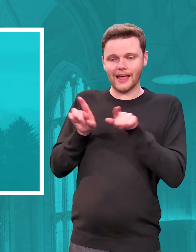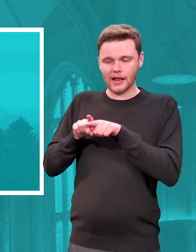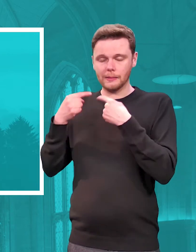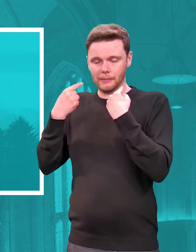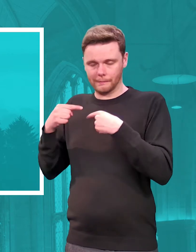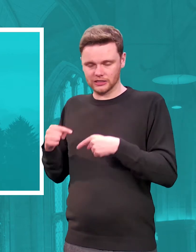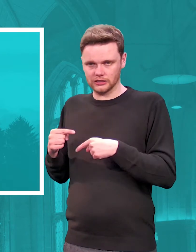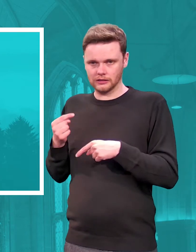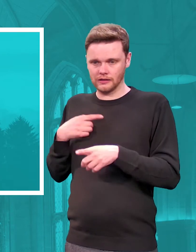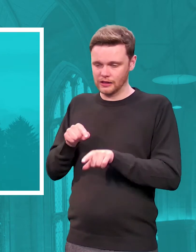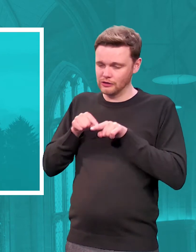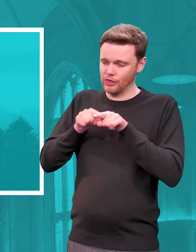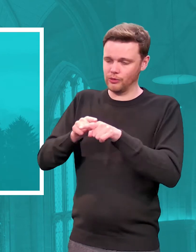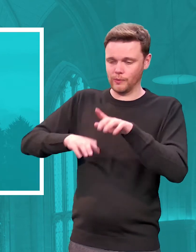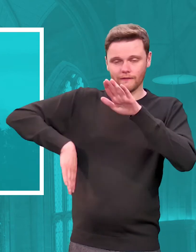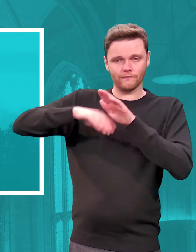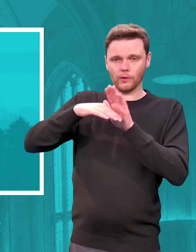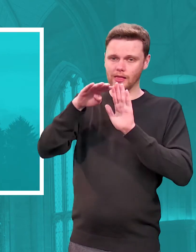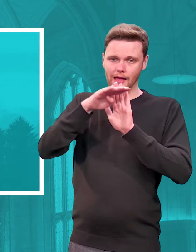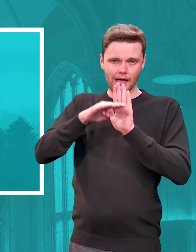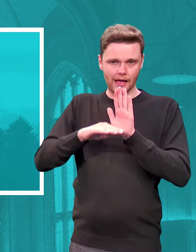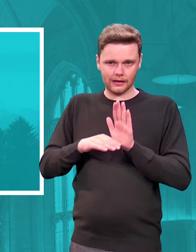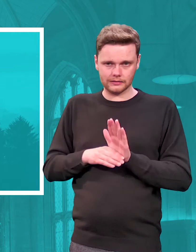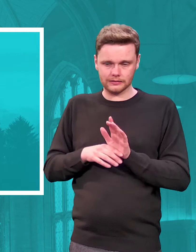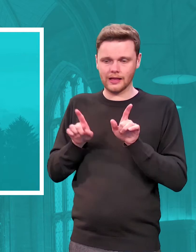runs throughout the Act and the Committee’s thinking.